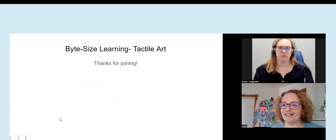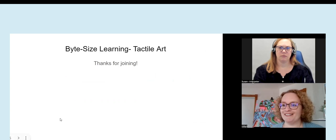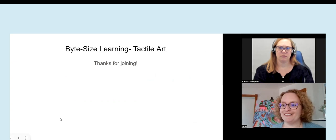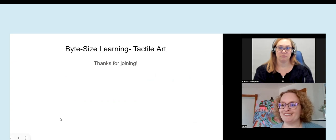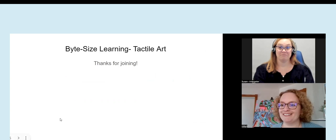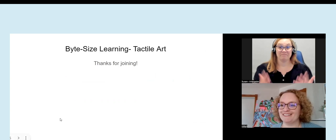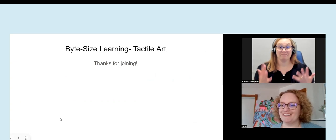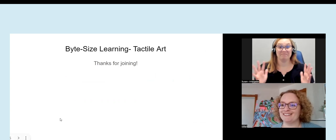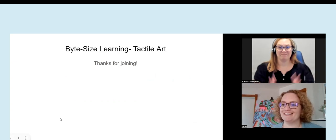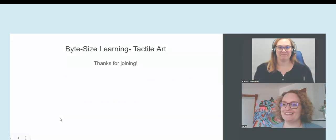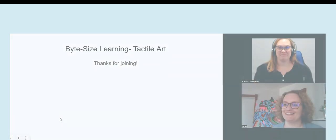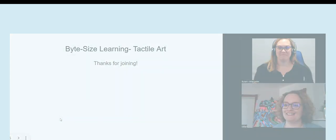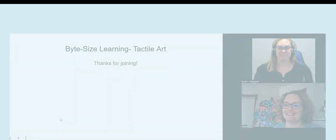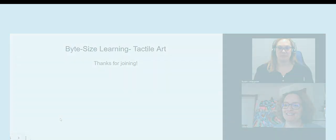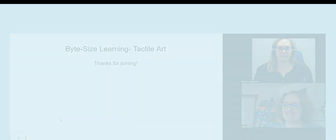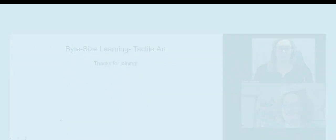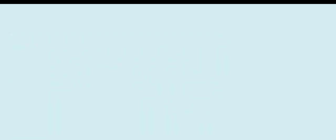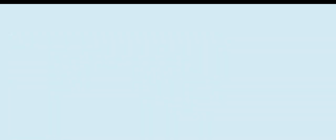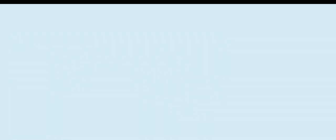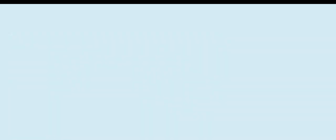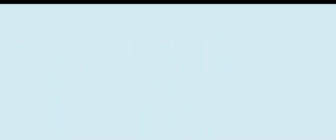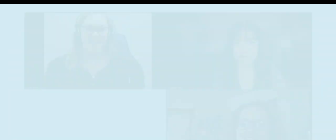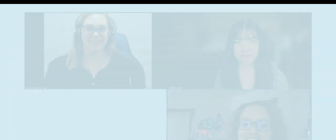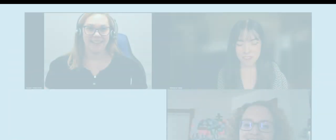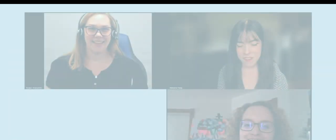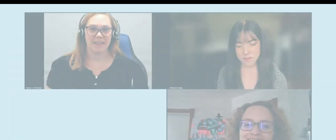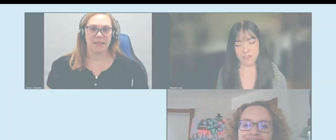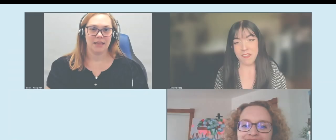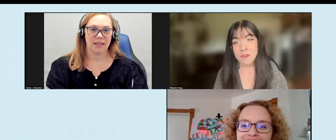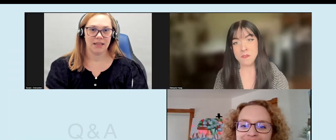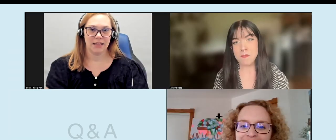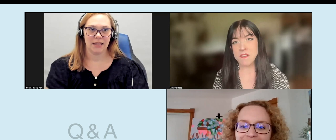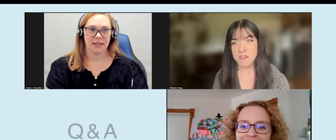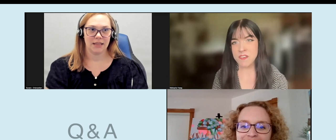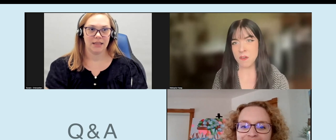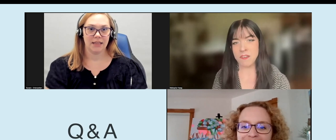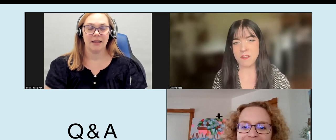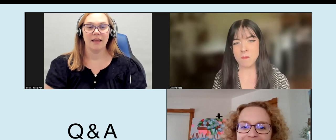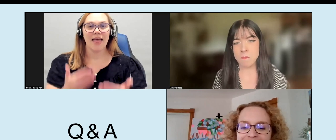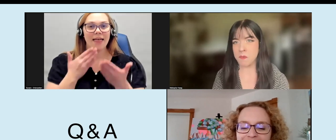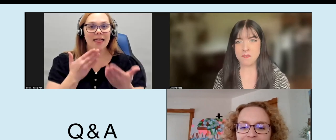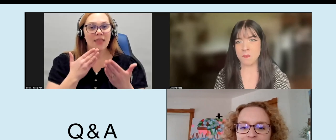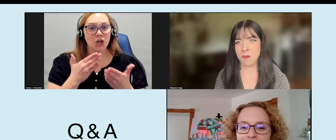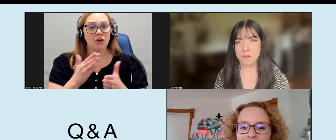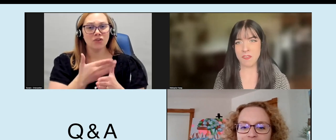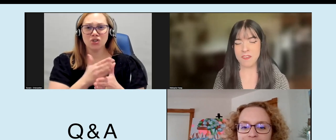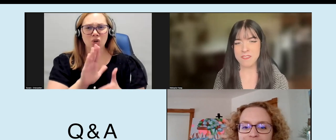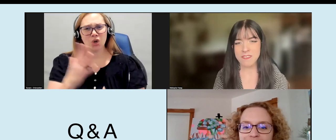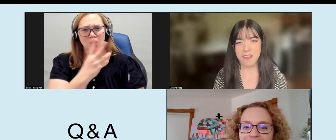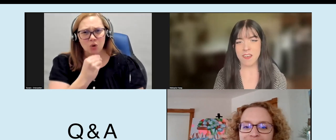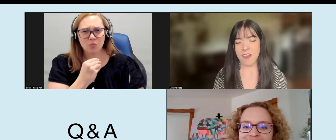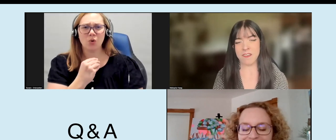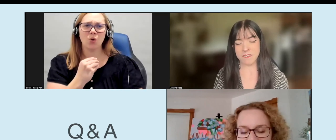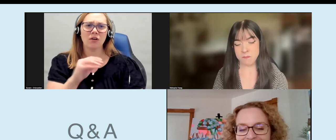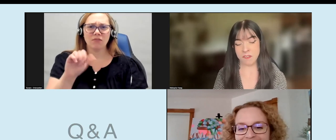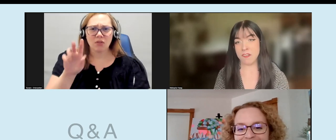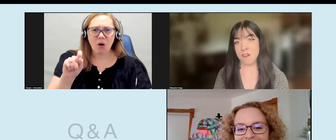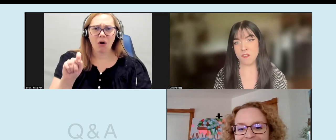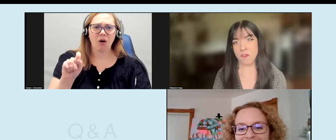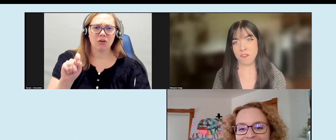it well thank you so much for sharing your beautiful work with us I really loved all the